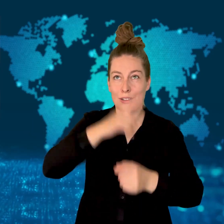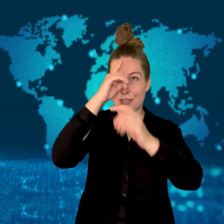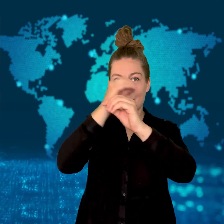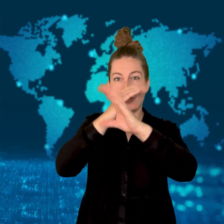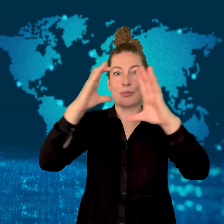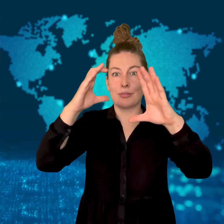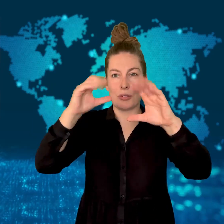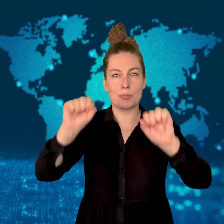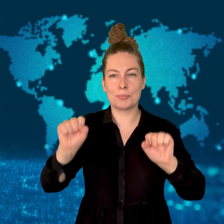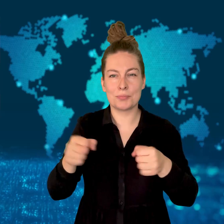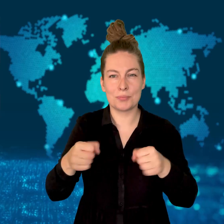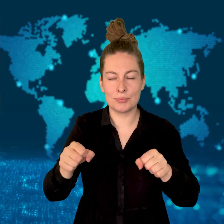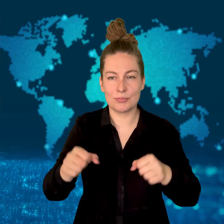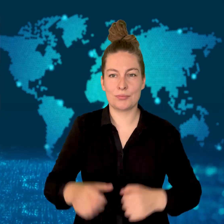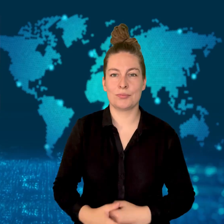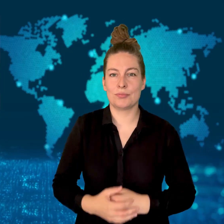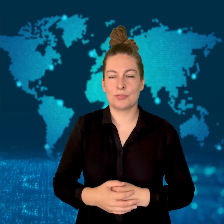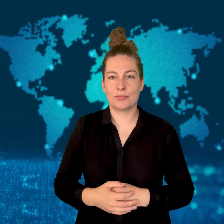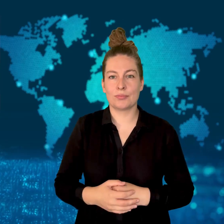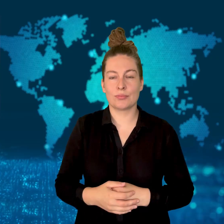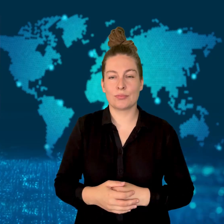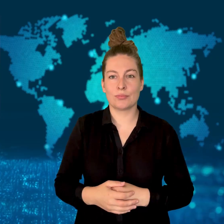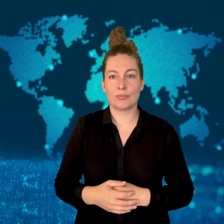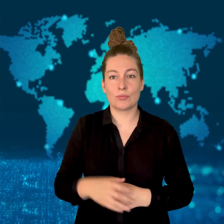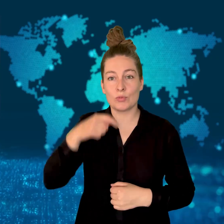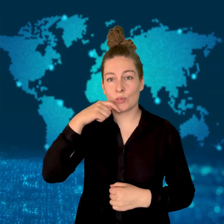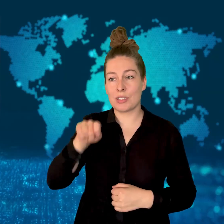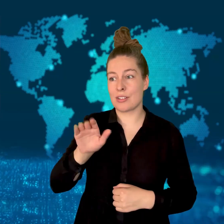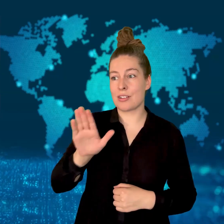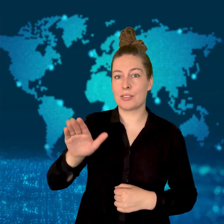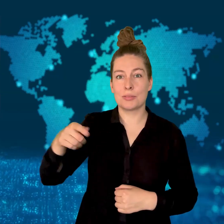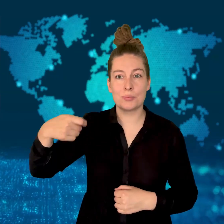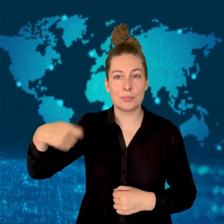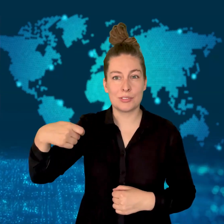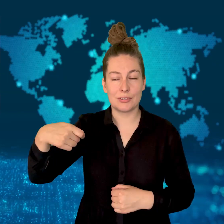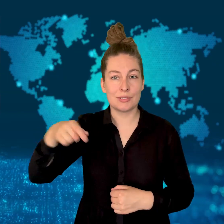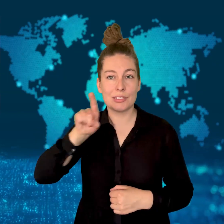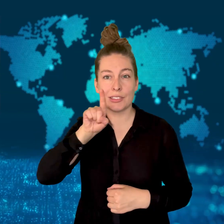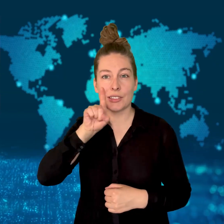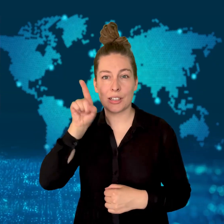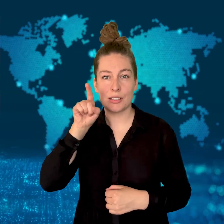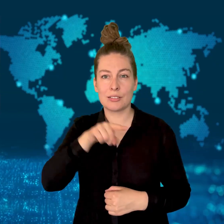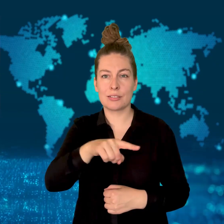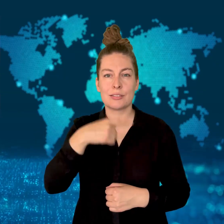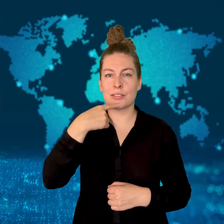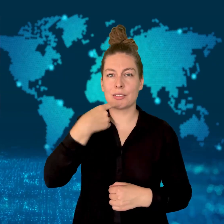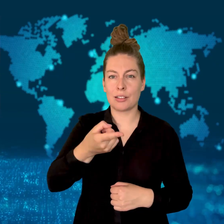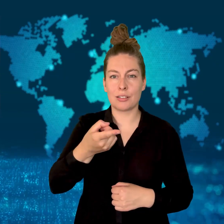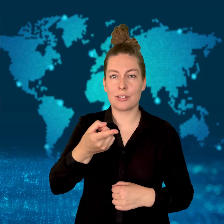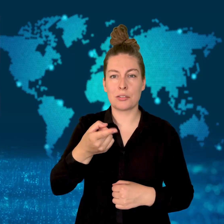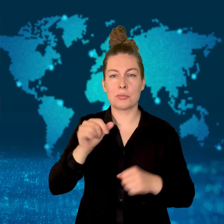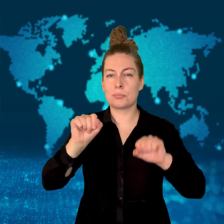unless Russia first withdrew its troops.